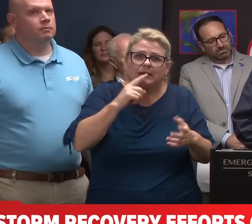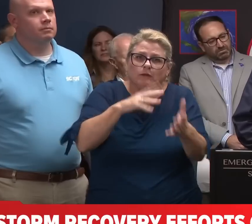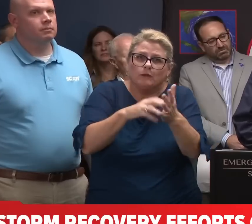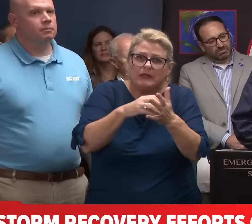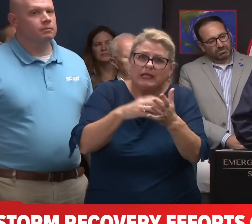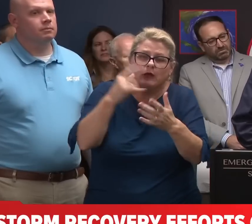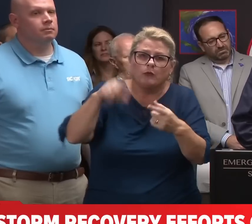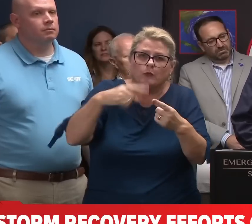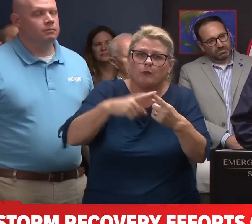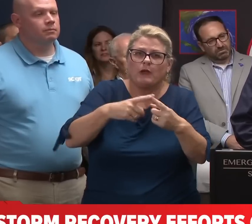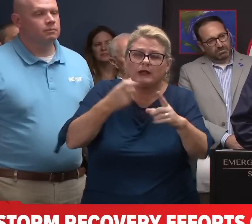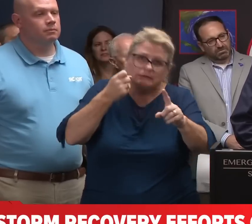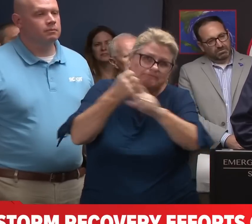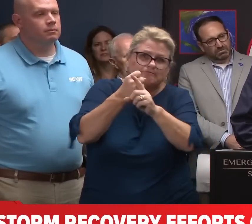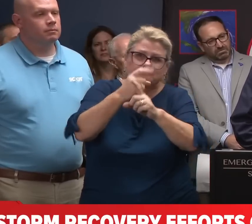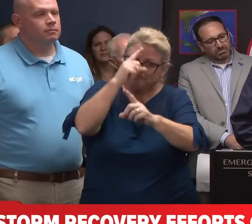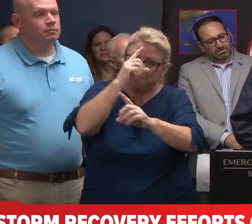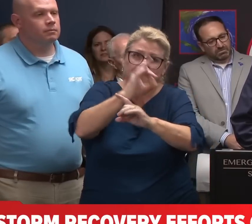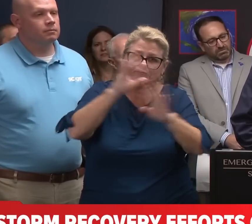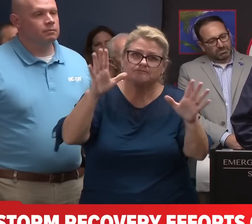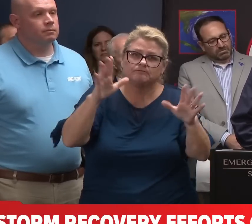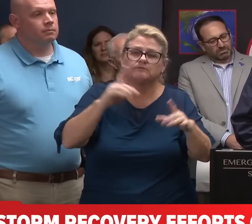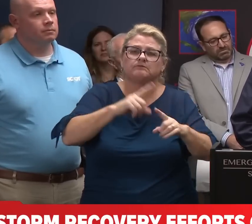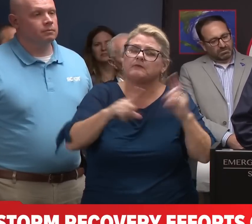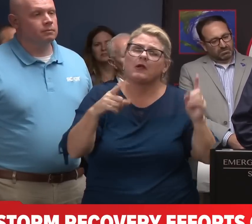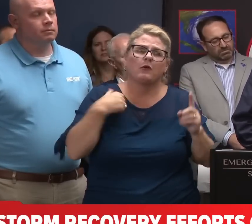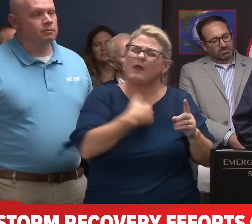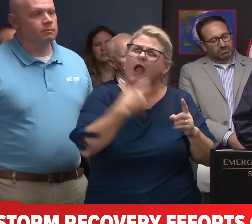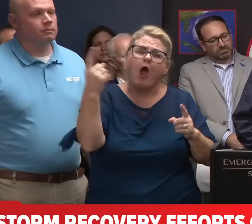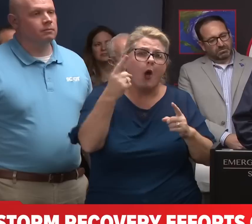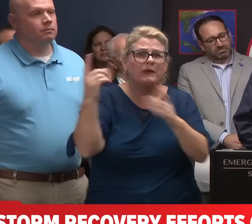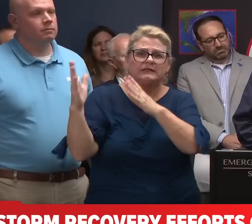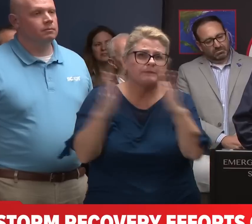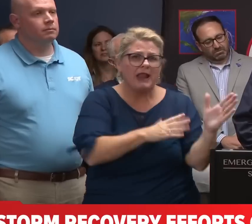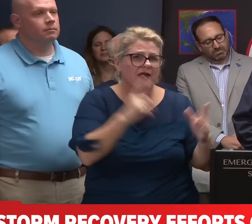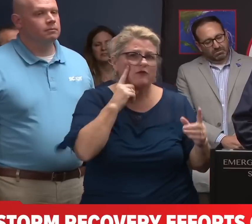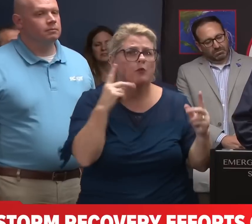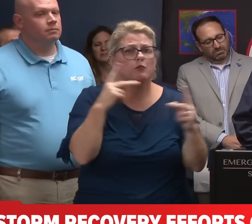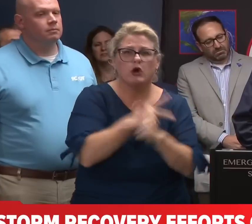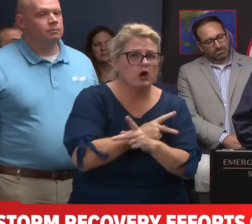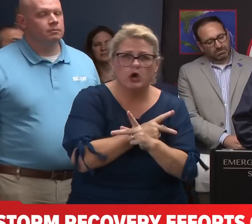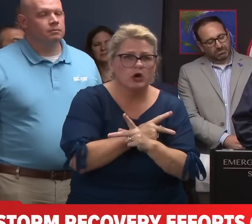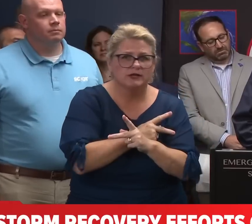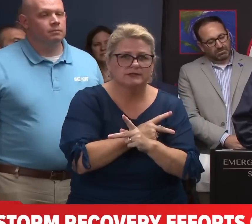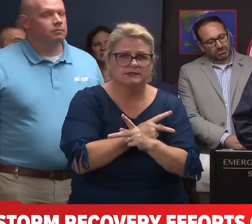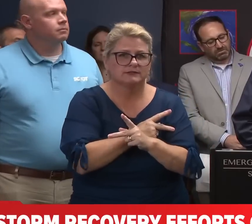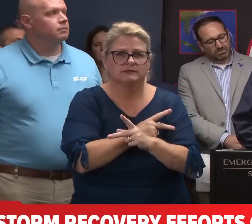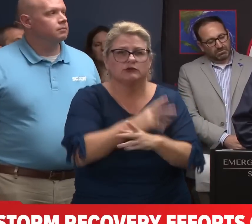that as well. But we always plan for the worst case scenario cause you never know what's gonna happen.